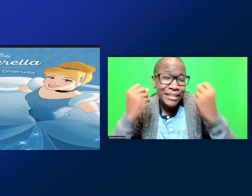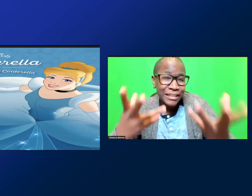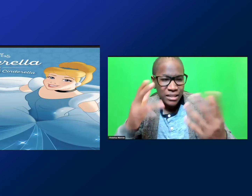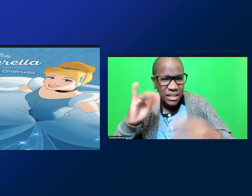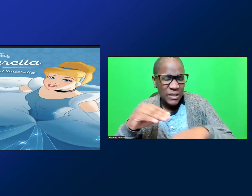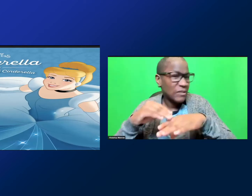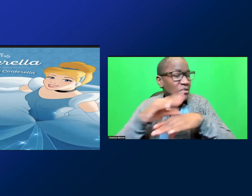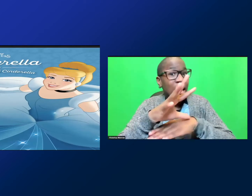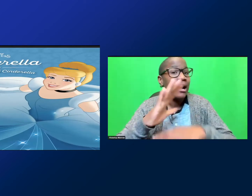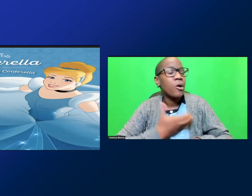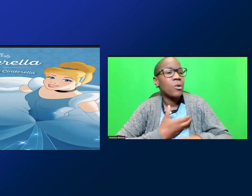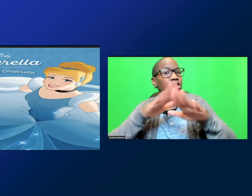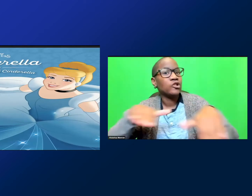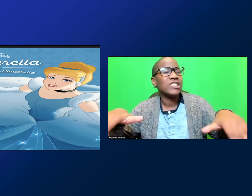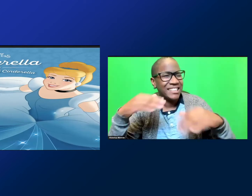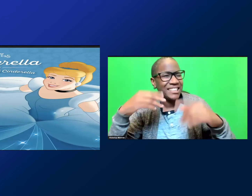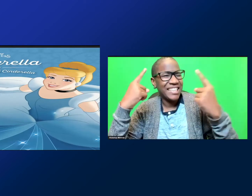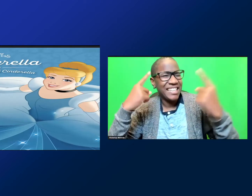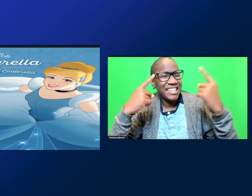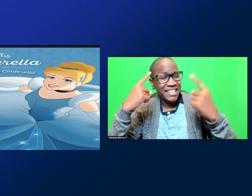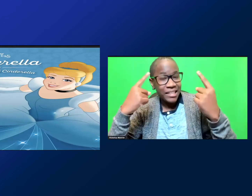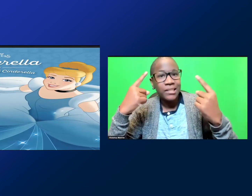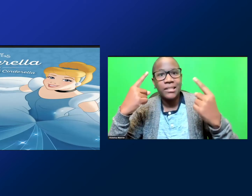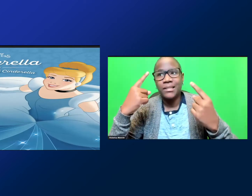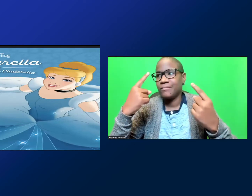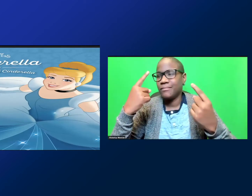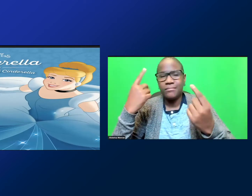and the frog that has a common trope in it because it presents the dangerous narrative